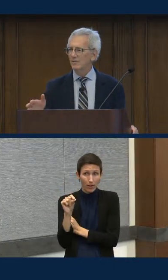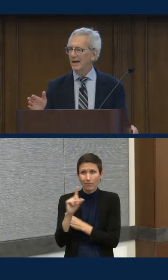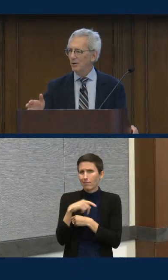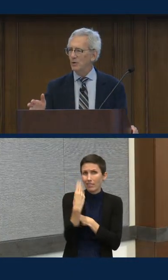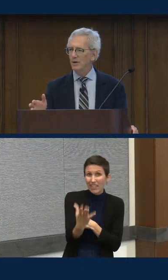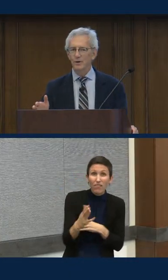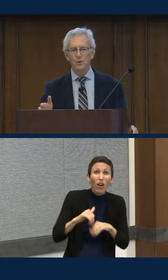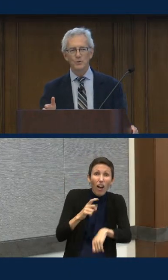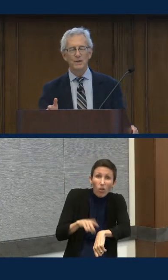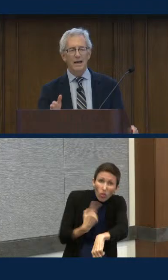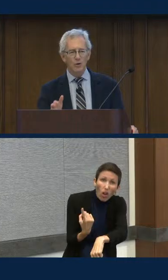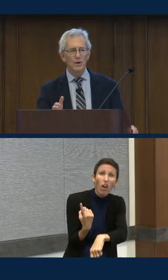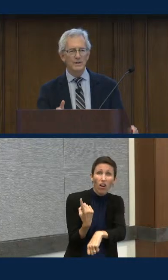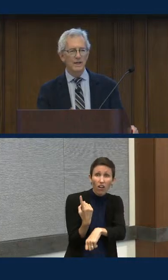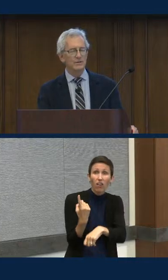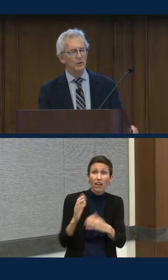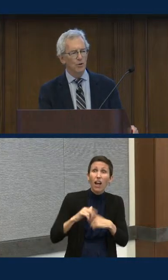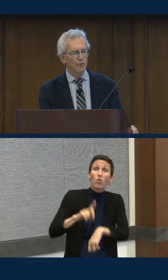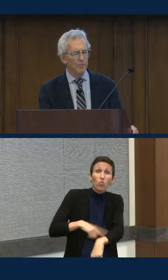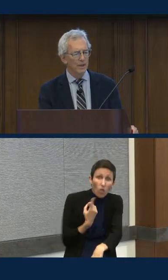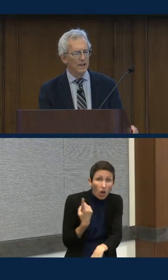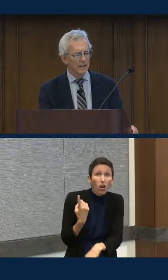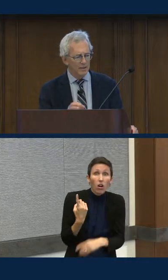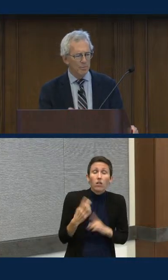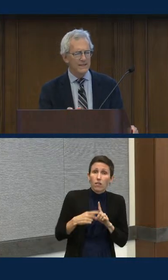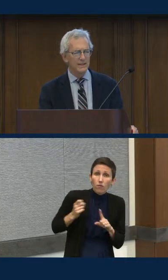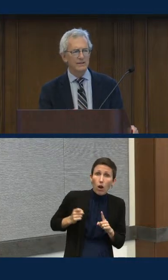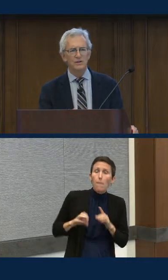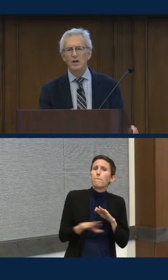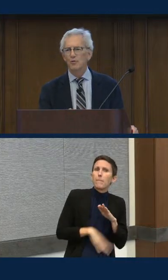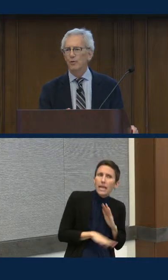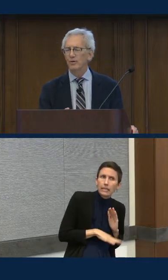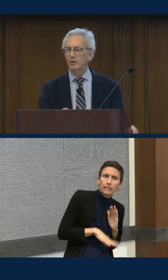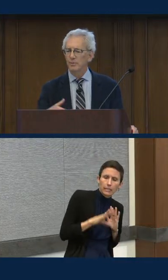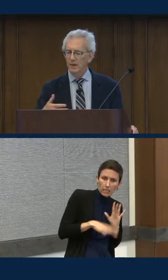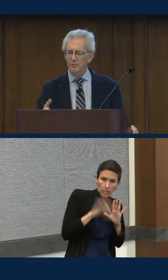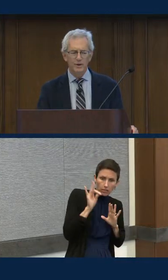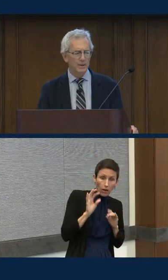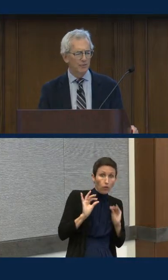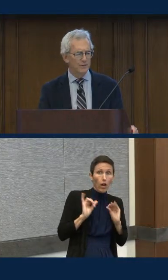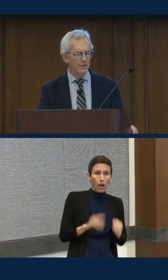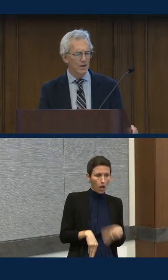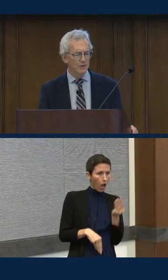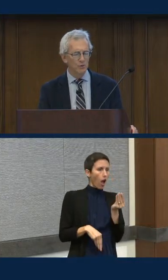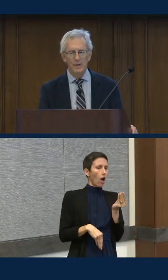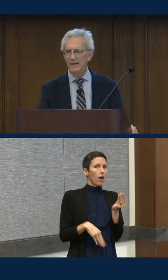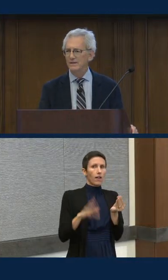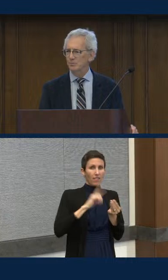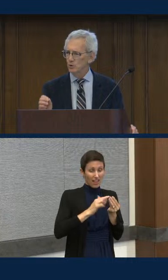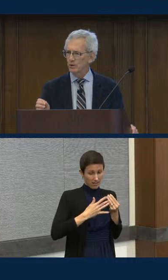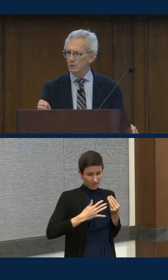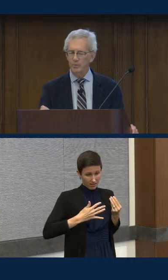goes, how long it takes to go from a basic discovery of a